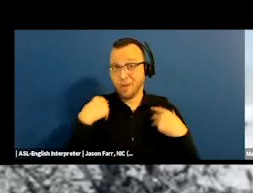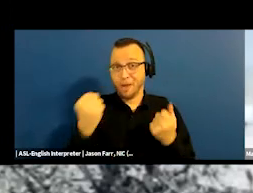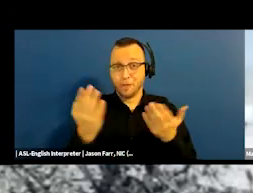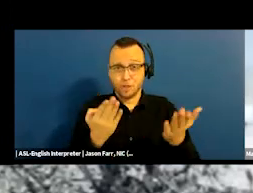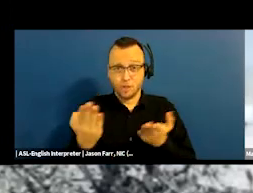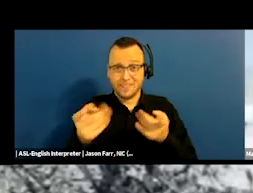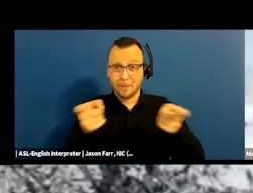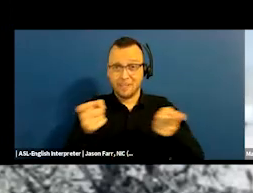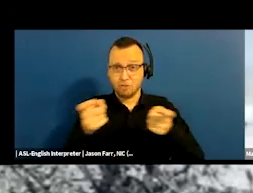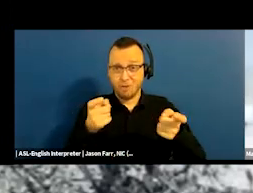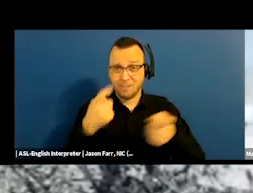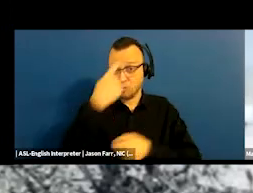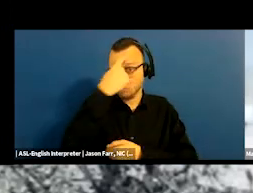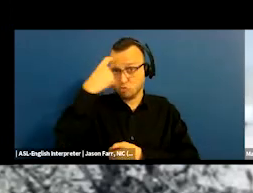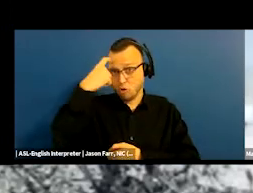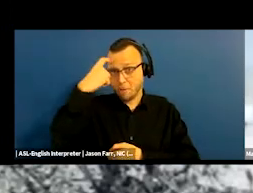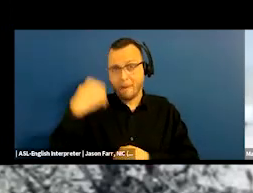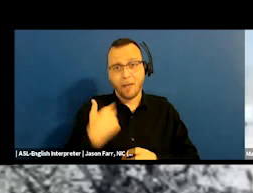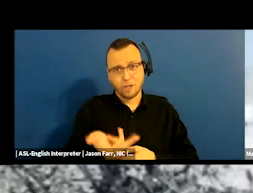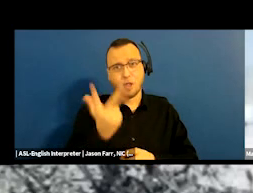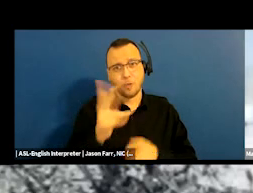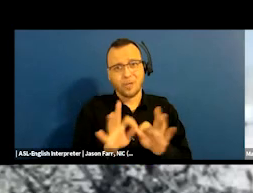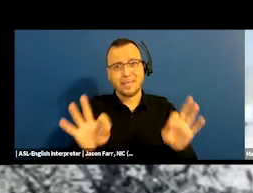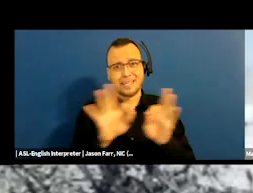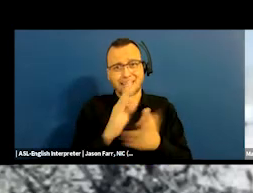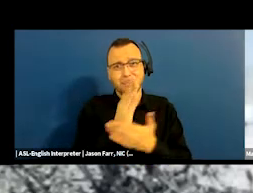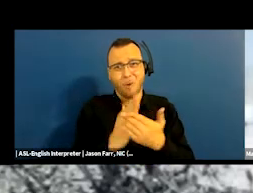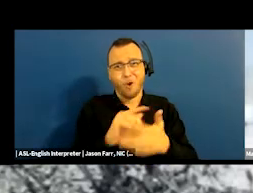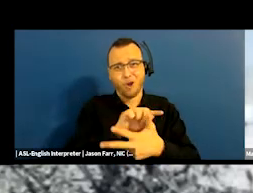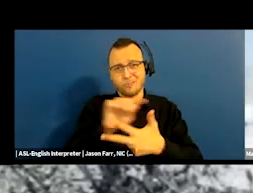So when we talk about trauma, what is it that we're really talking about?